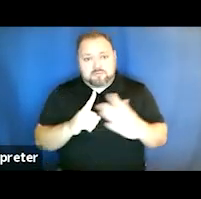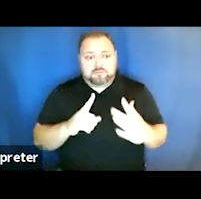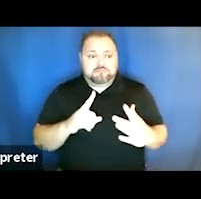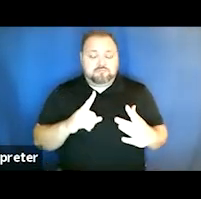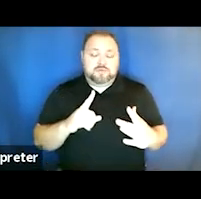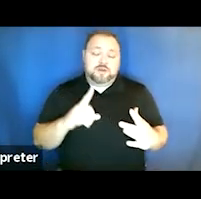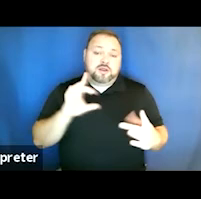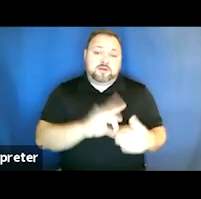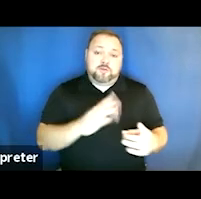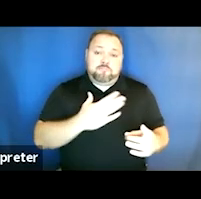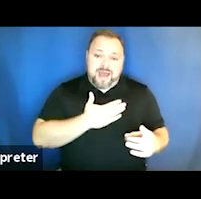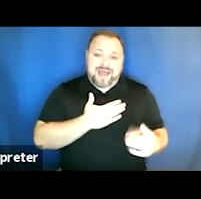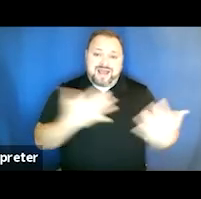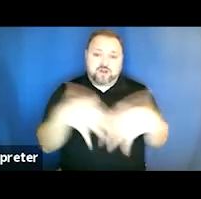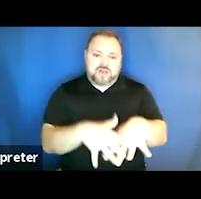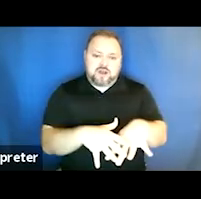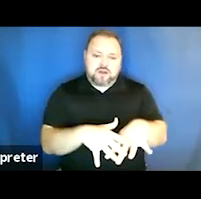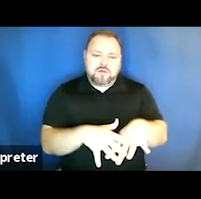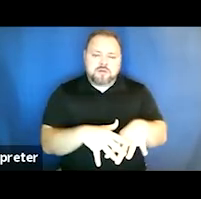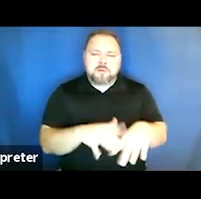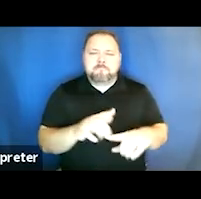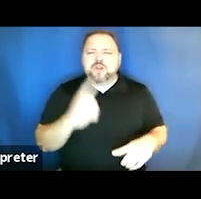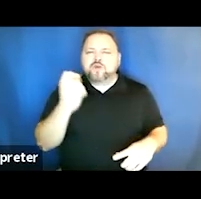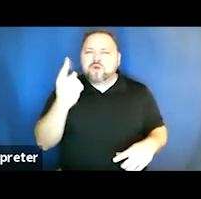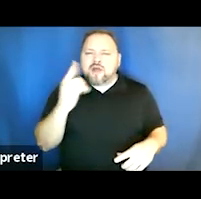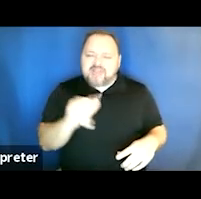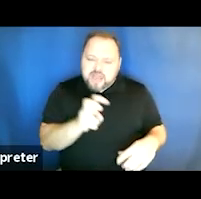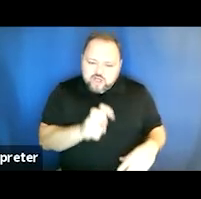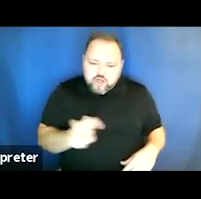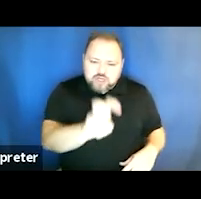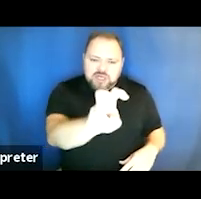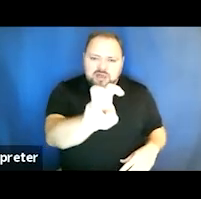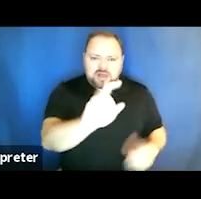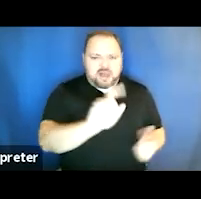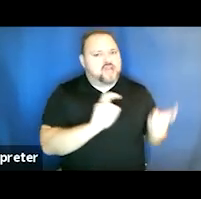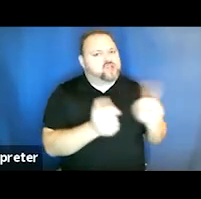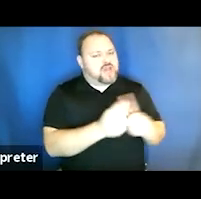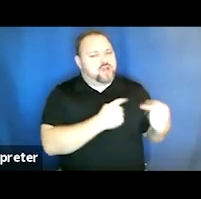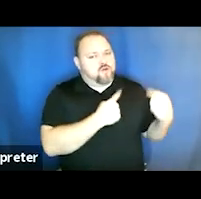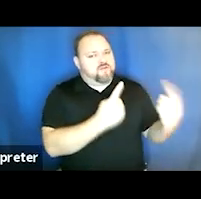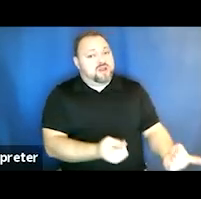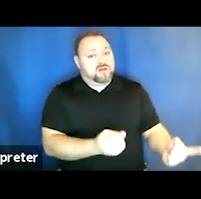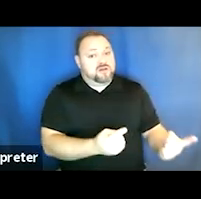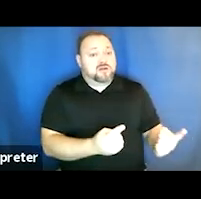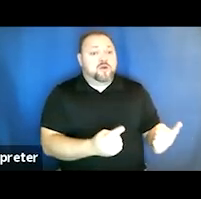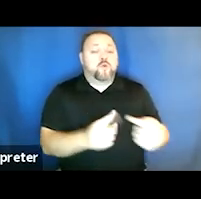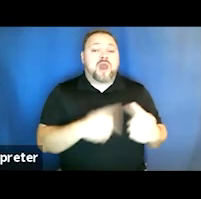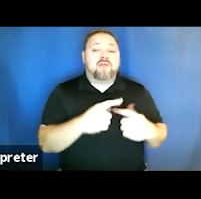but recognizing the journey has changed so much over the years, more so when I had major life events that I just shared.